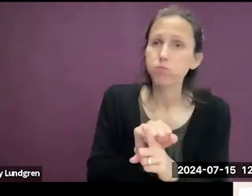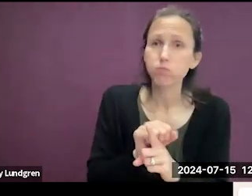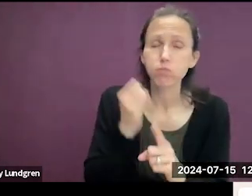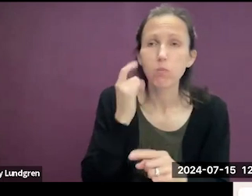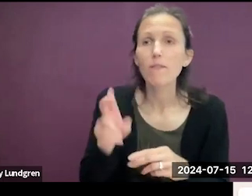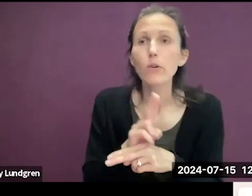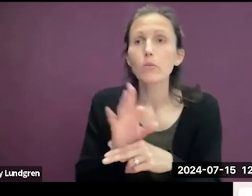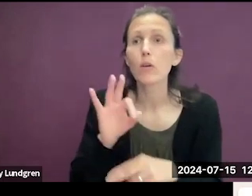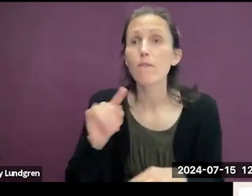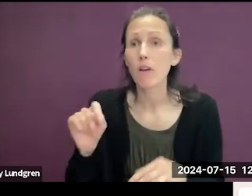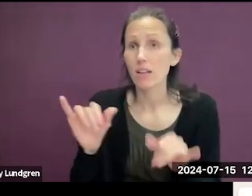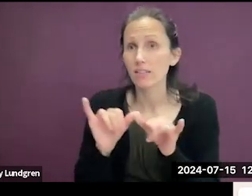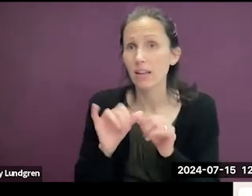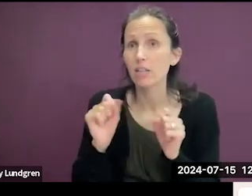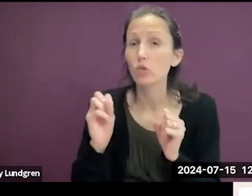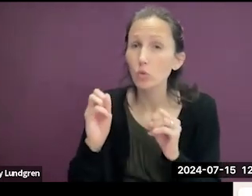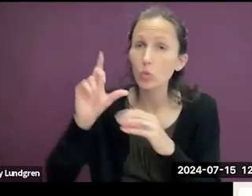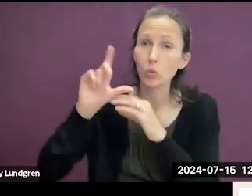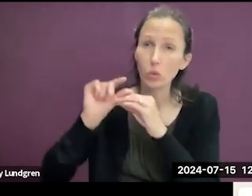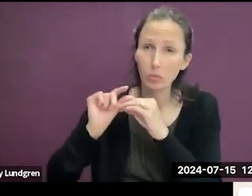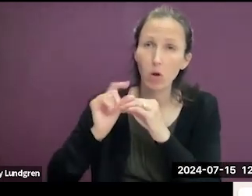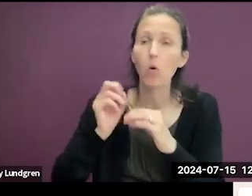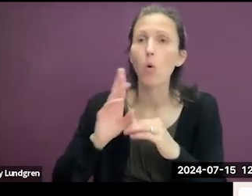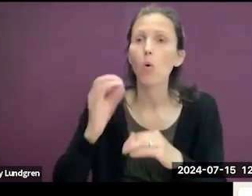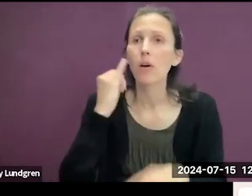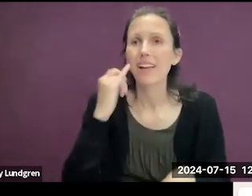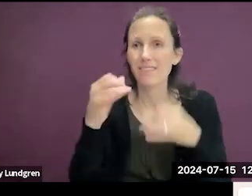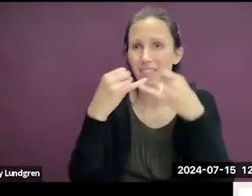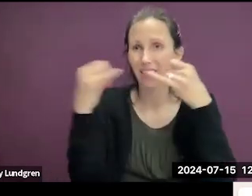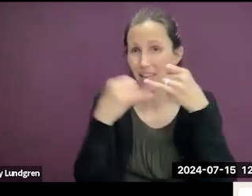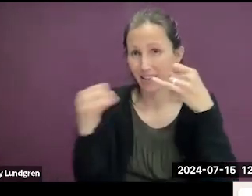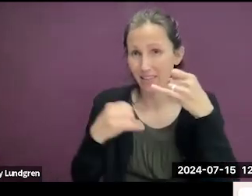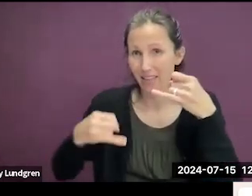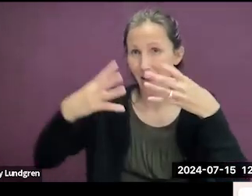that's too small, or your spacing between your lines or your paragraphs are off.